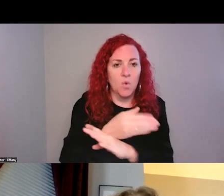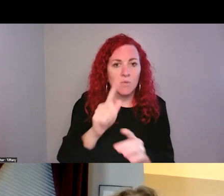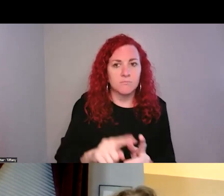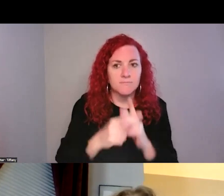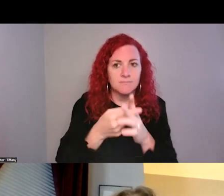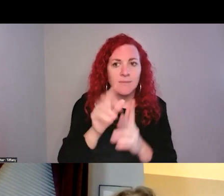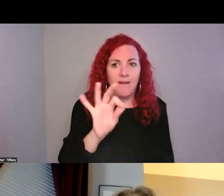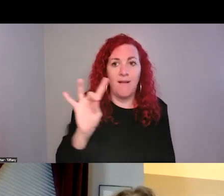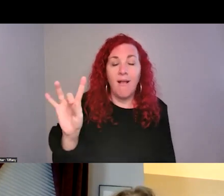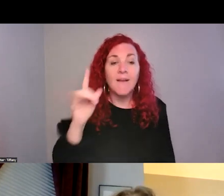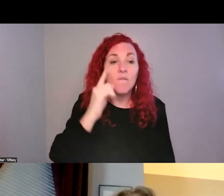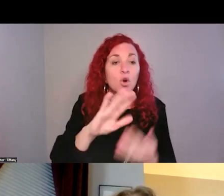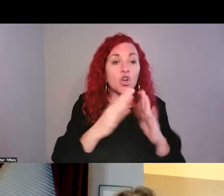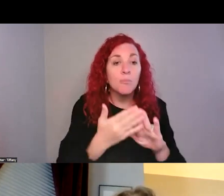ENGAGEMENT AND MARKETING RESEARCH.